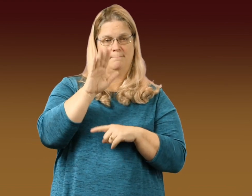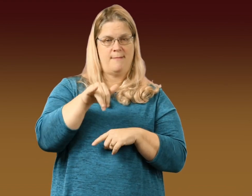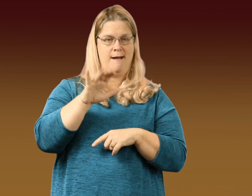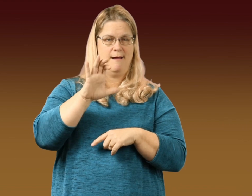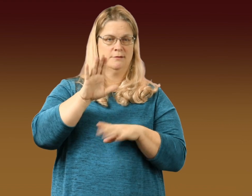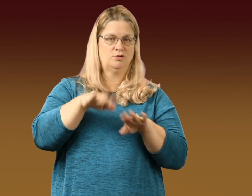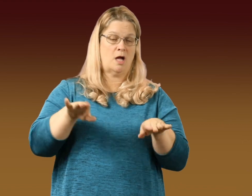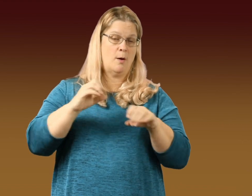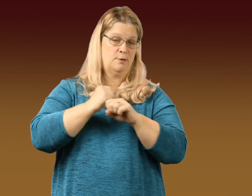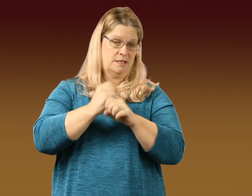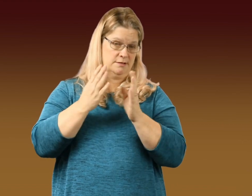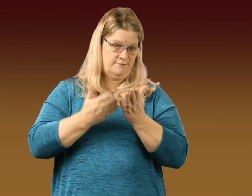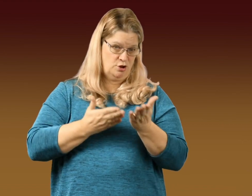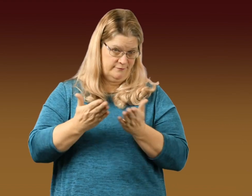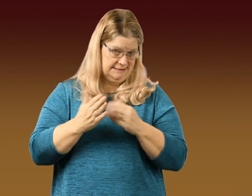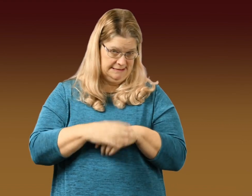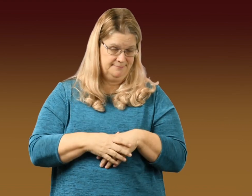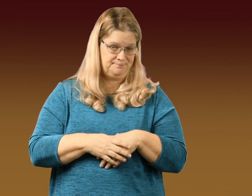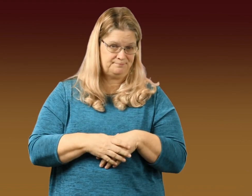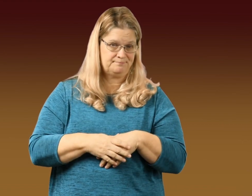from their home by Child Protective Services.